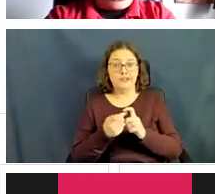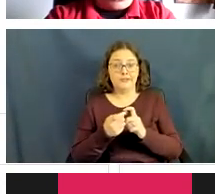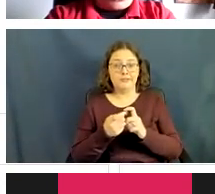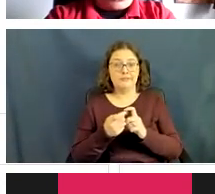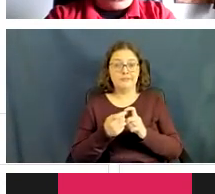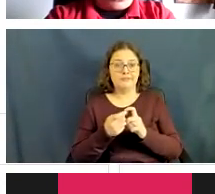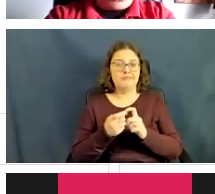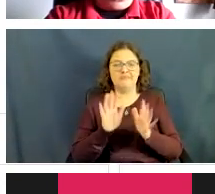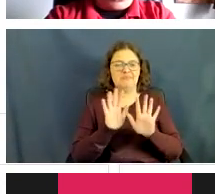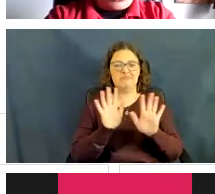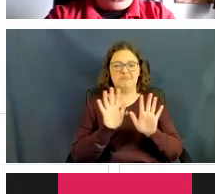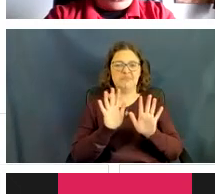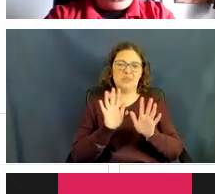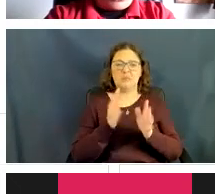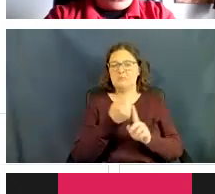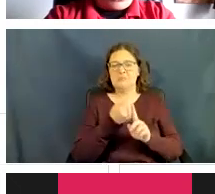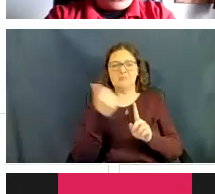And you are off to a running start, for sure.